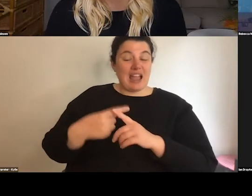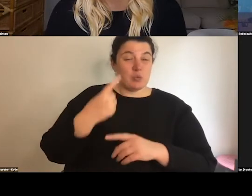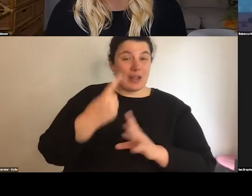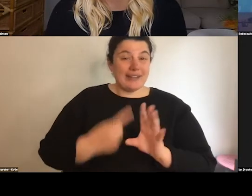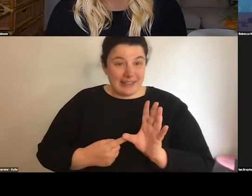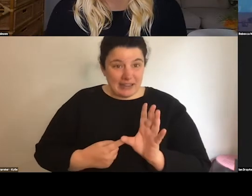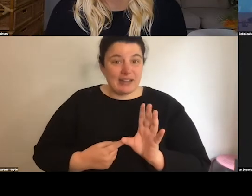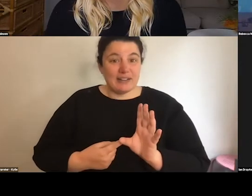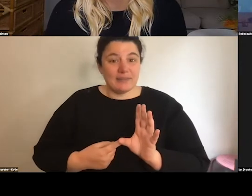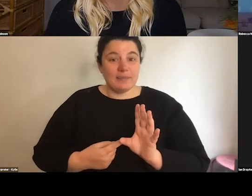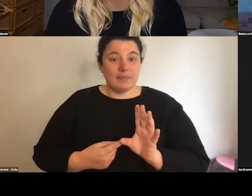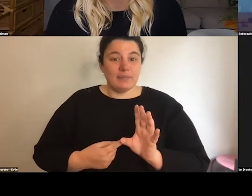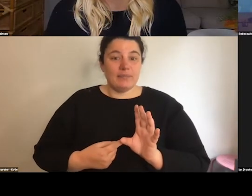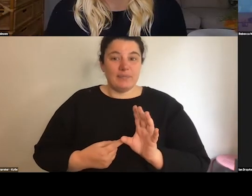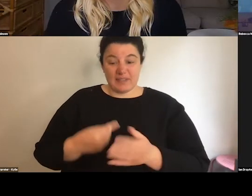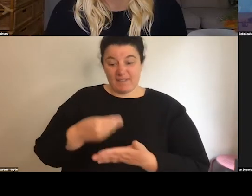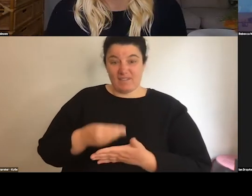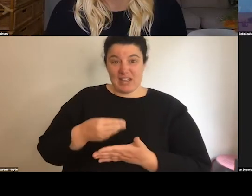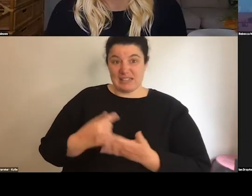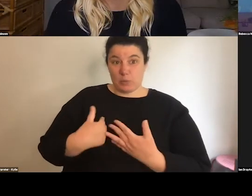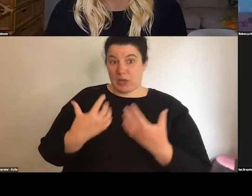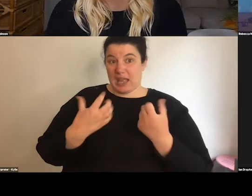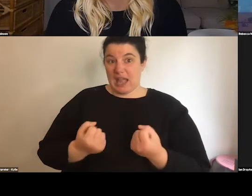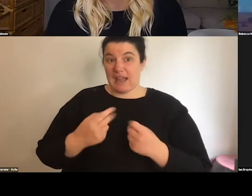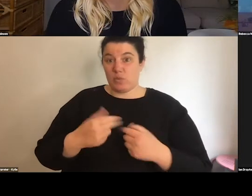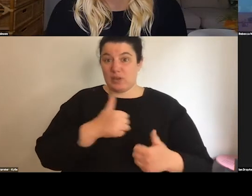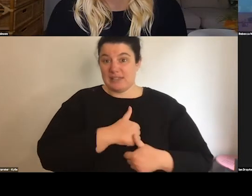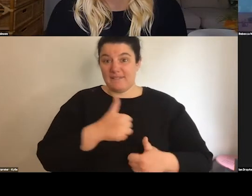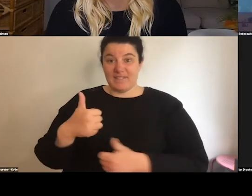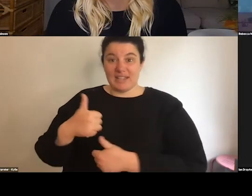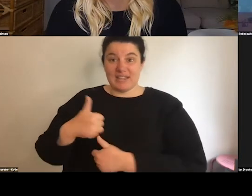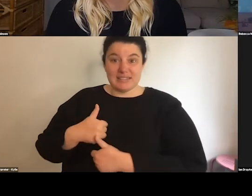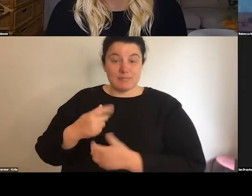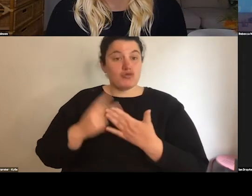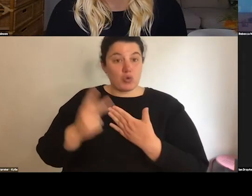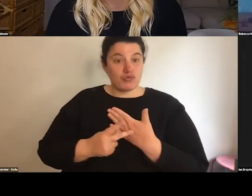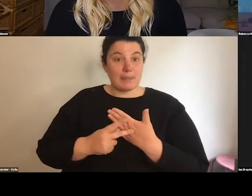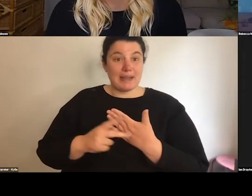our funding that we have for our Defence program has now come under health command.